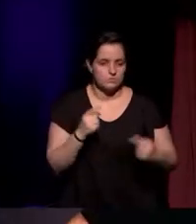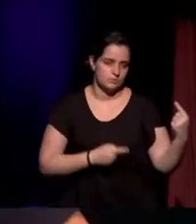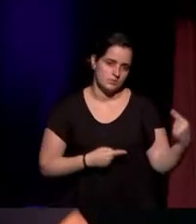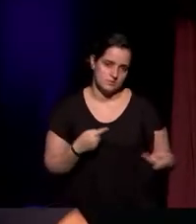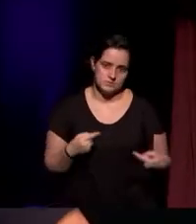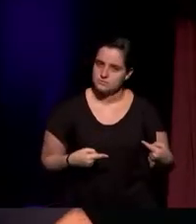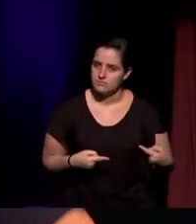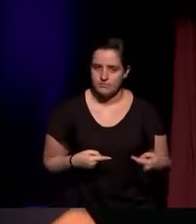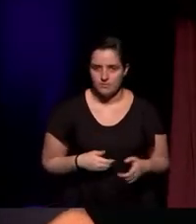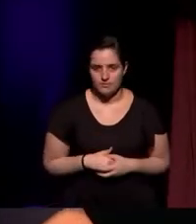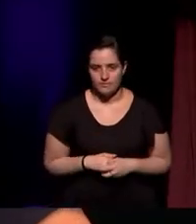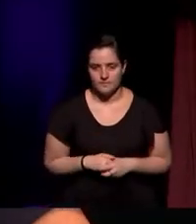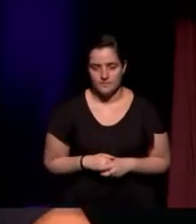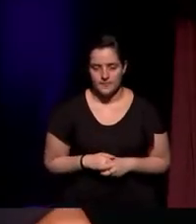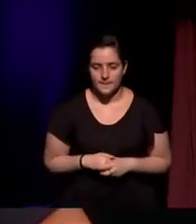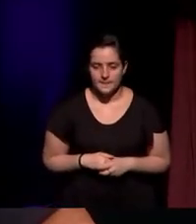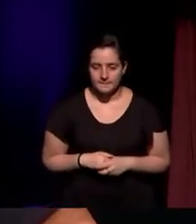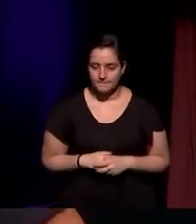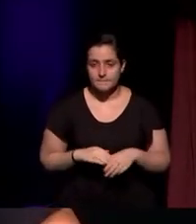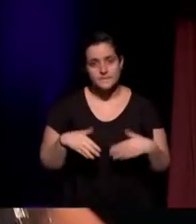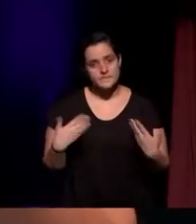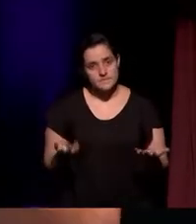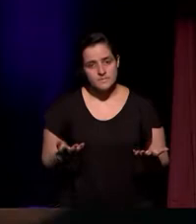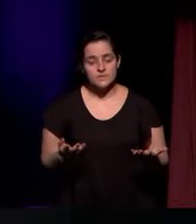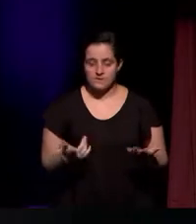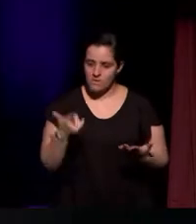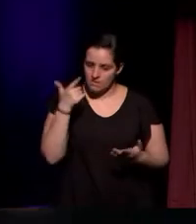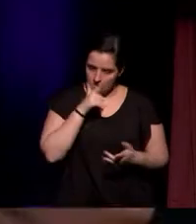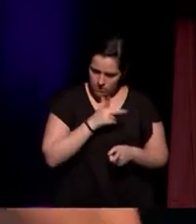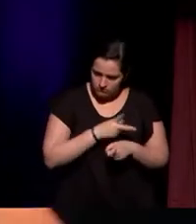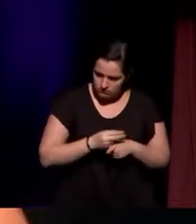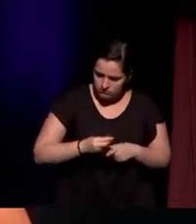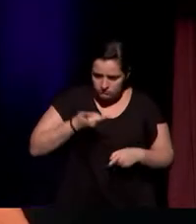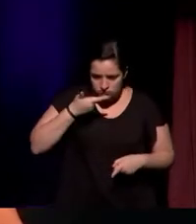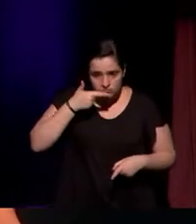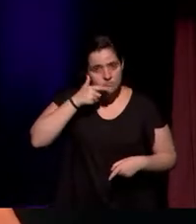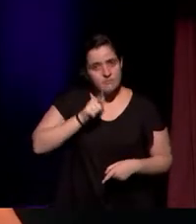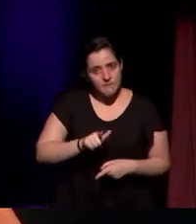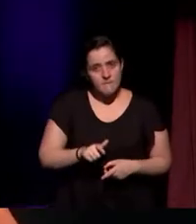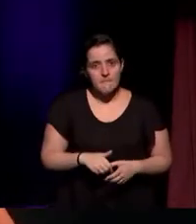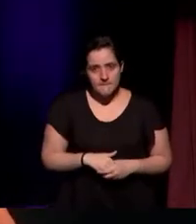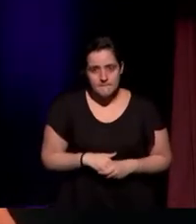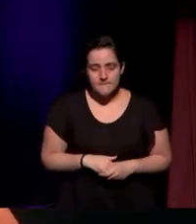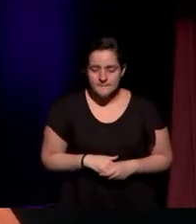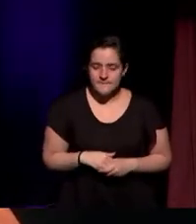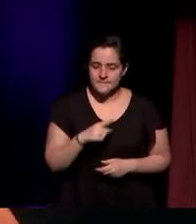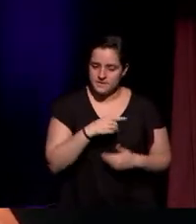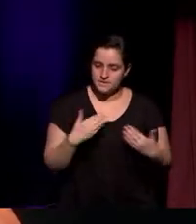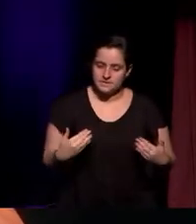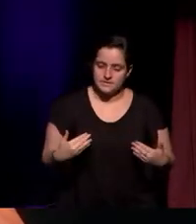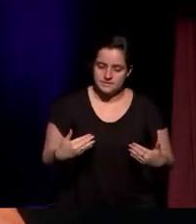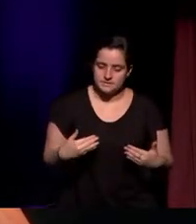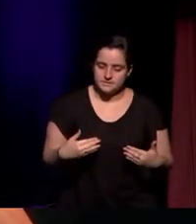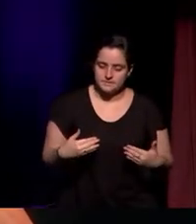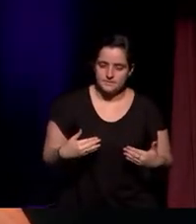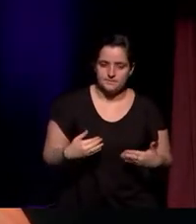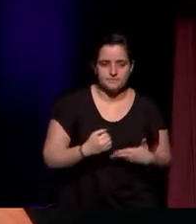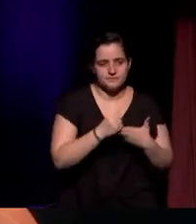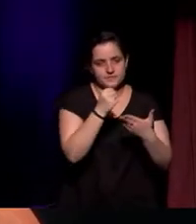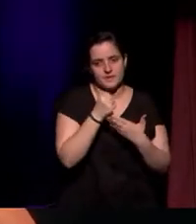Then, and this conquest, she is taken by Western missionaries, because it has a time